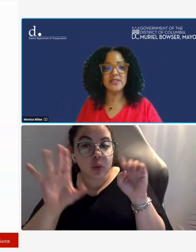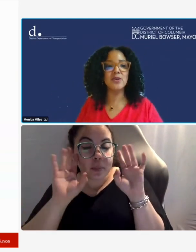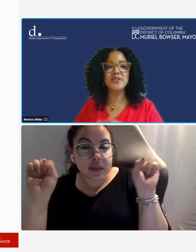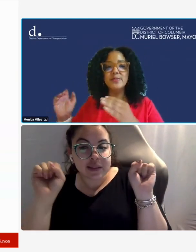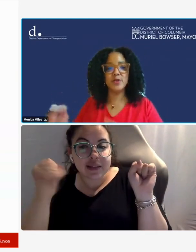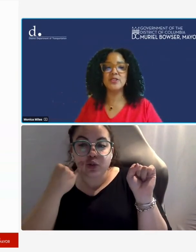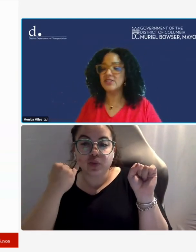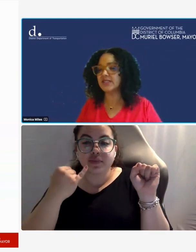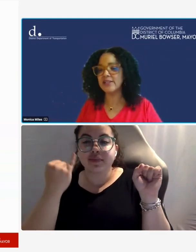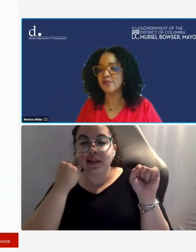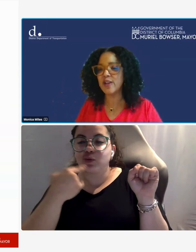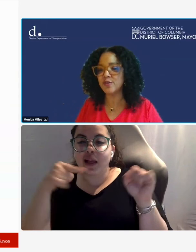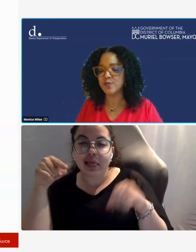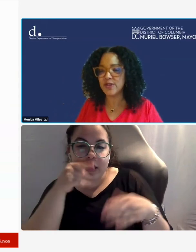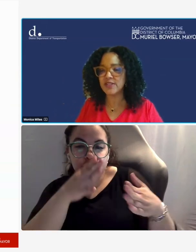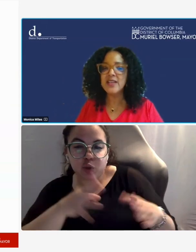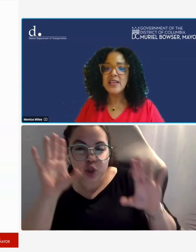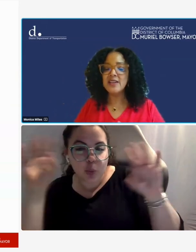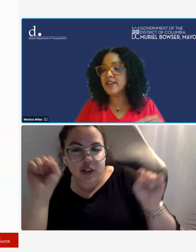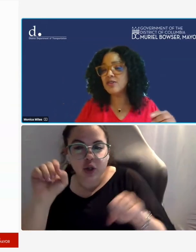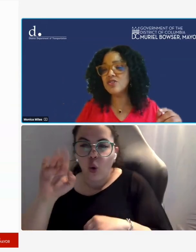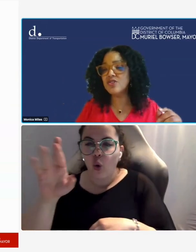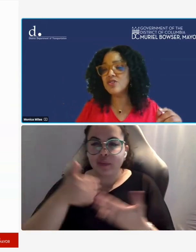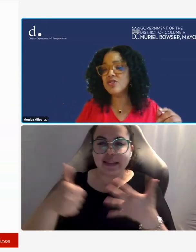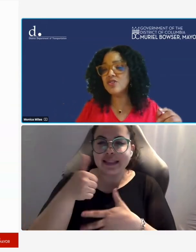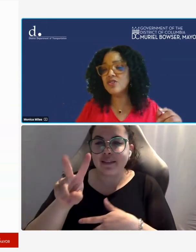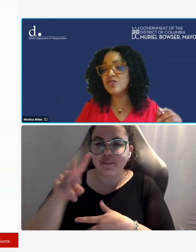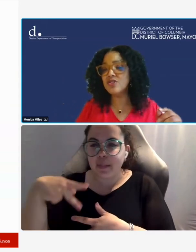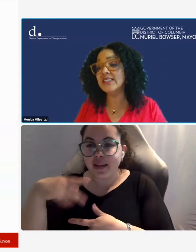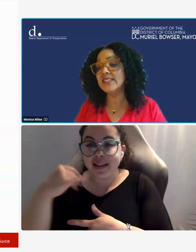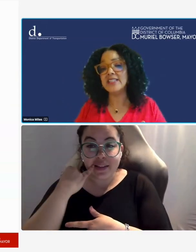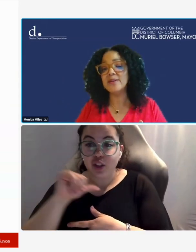or this person is executive vice president if they don't do the duties that are in this ncm